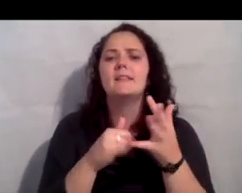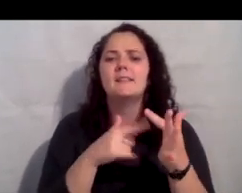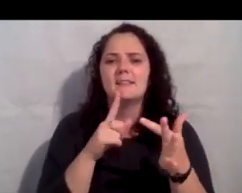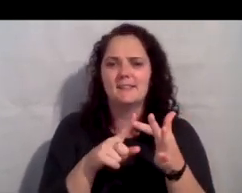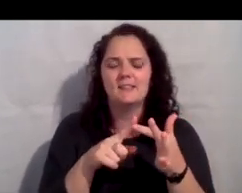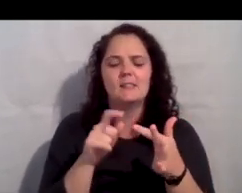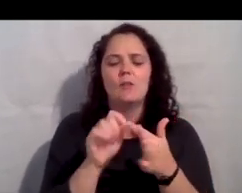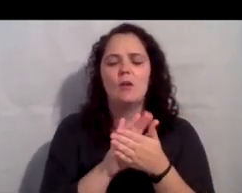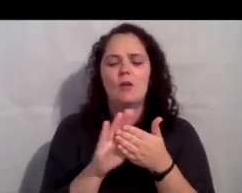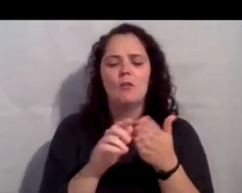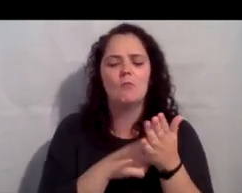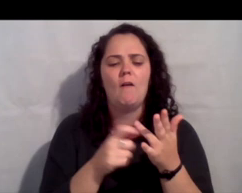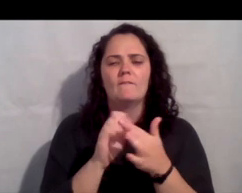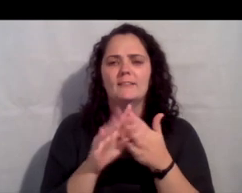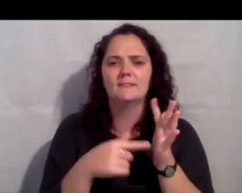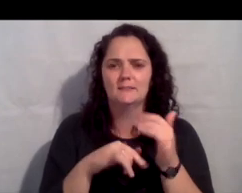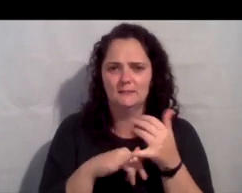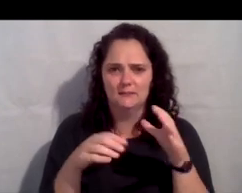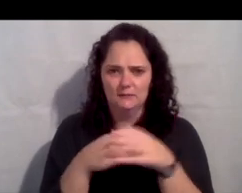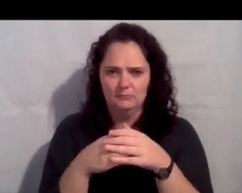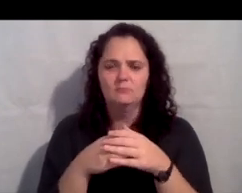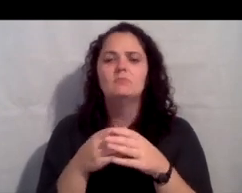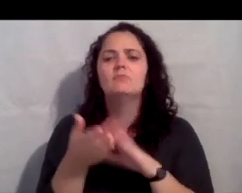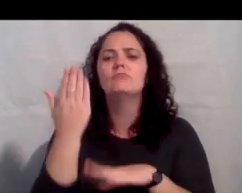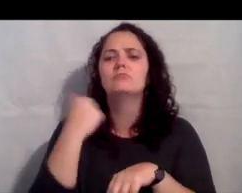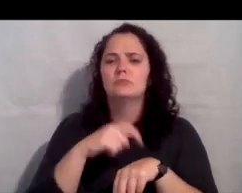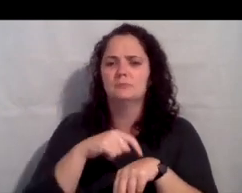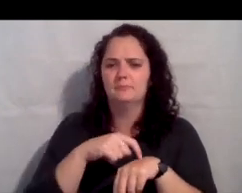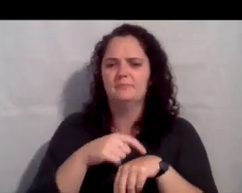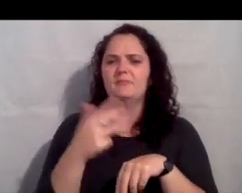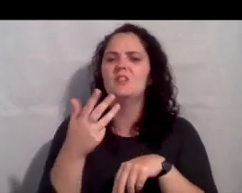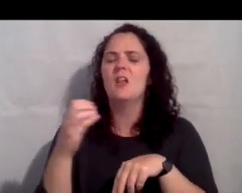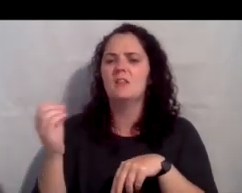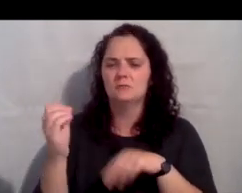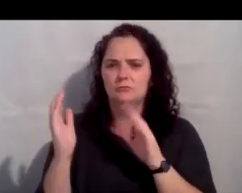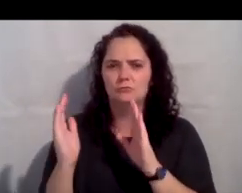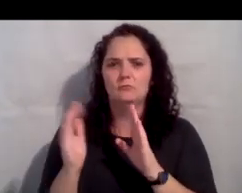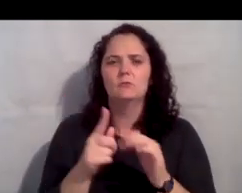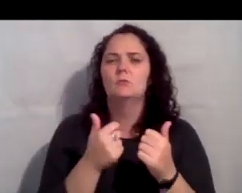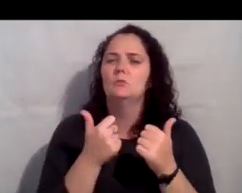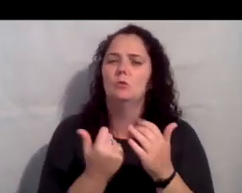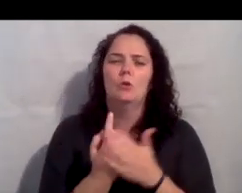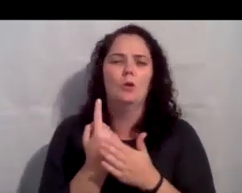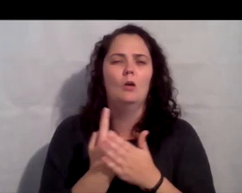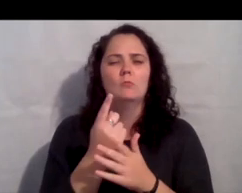20th century. And here's an excuse to go to the Queensland Art Gallery, they've got one of the biggest, most beautiful Vuillard